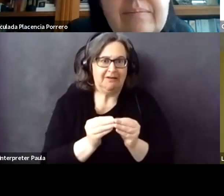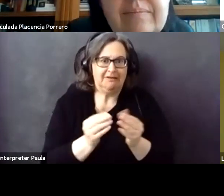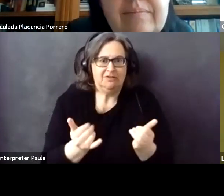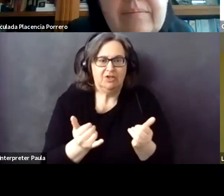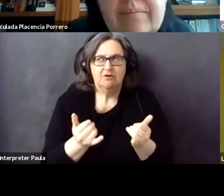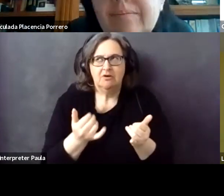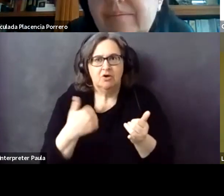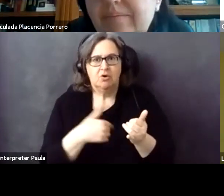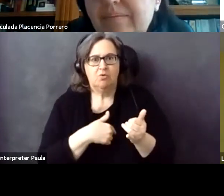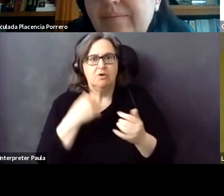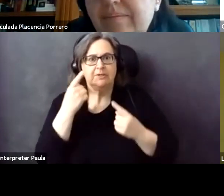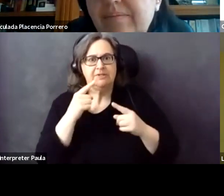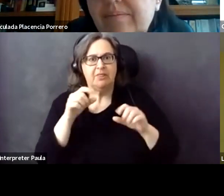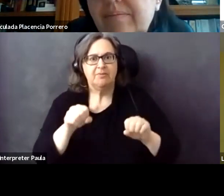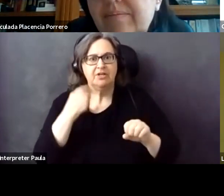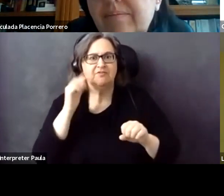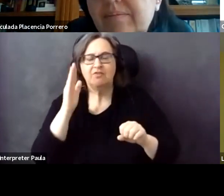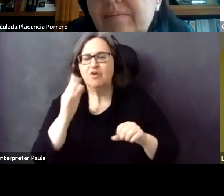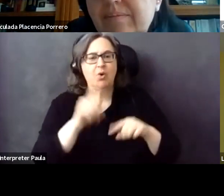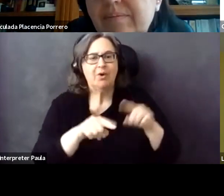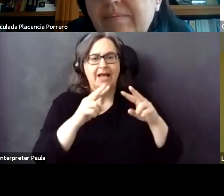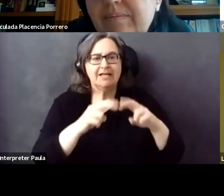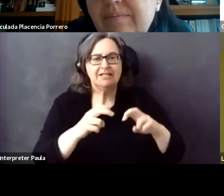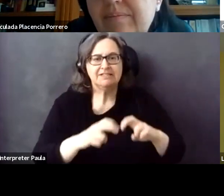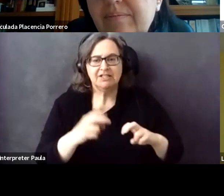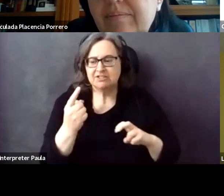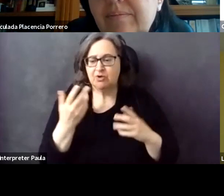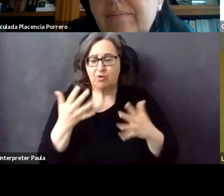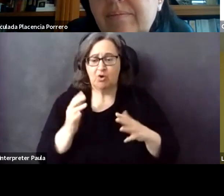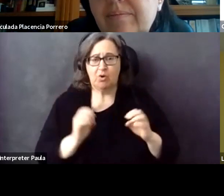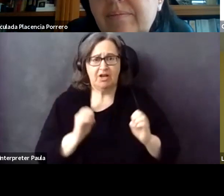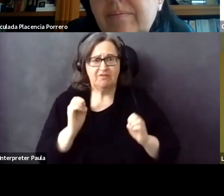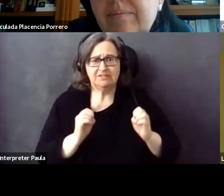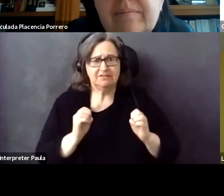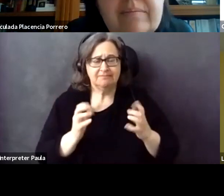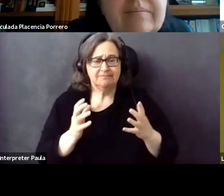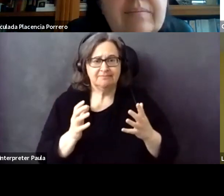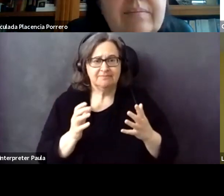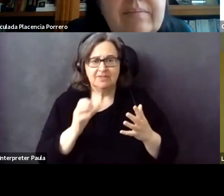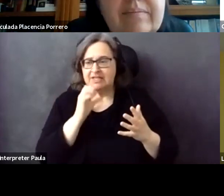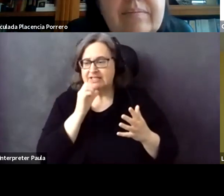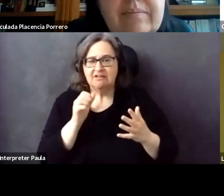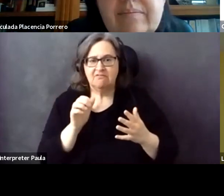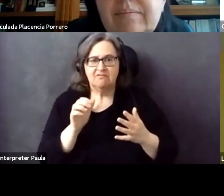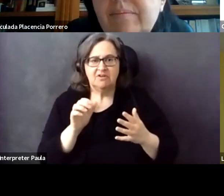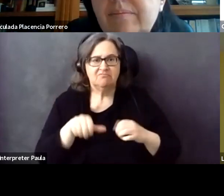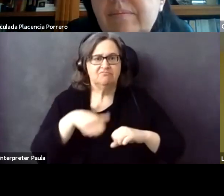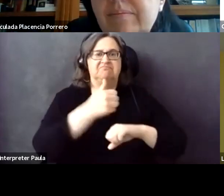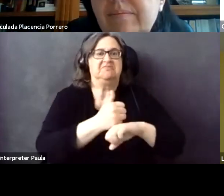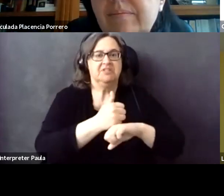her introduction, we are still assessing at this time of this meeting, of course, the potential for the future, and we cannot assess